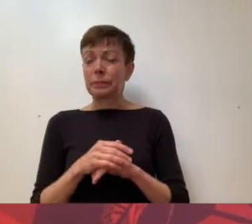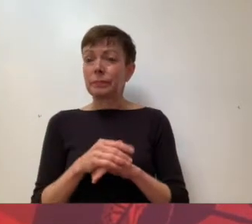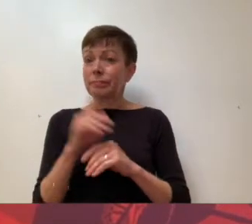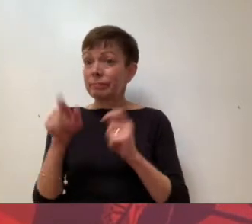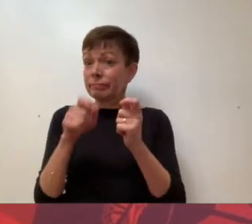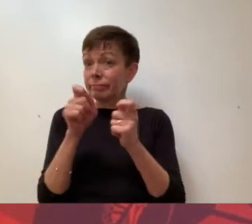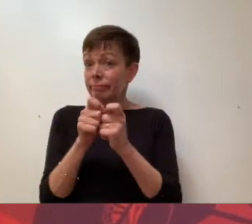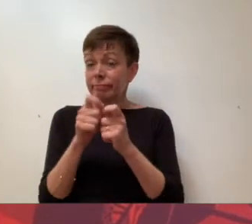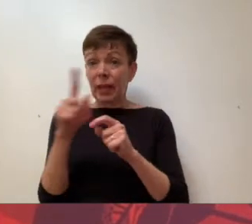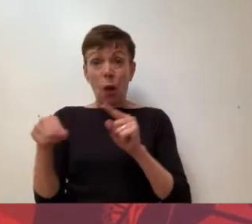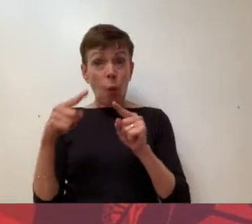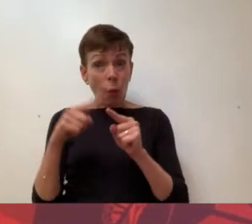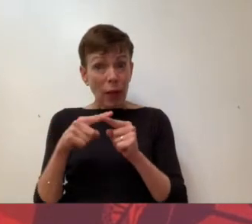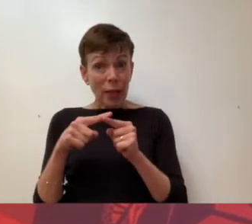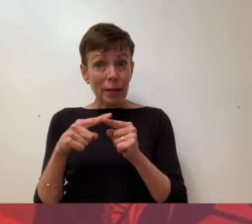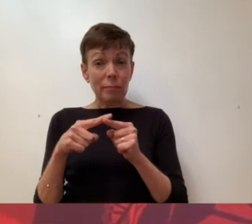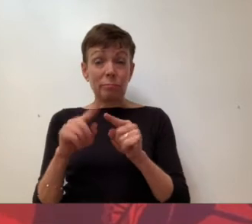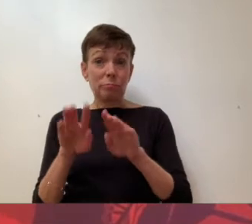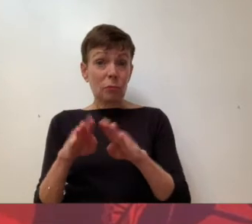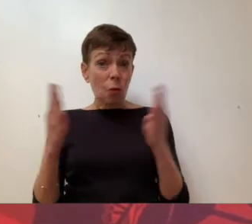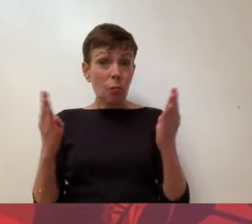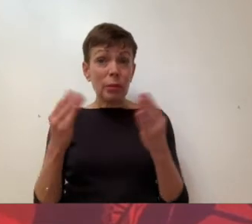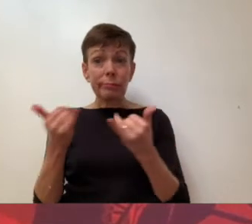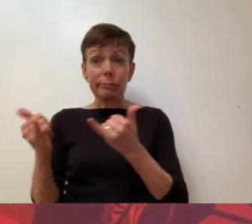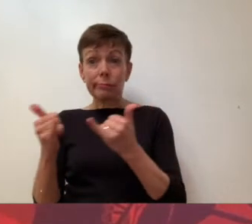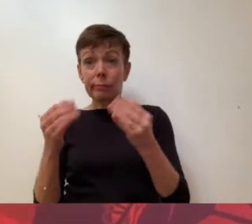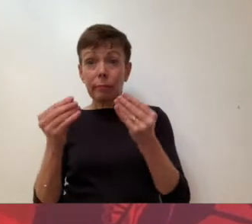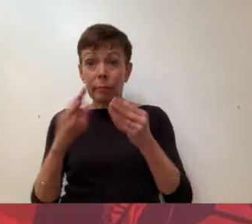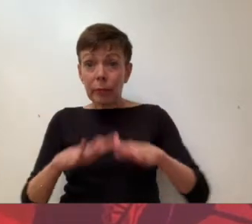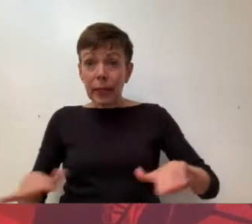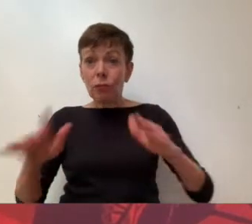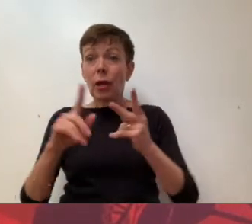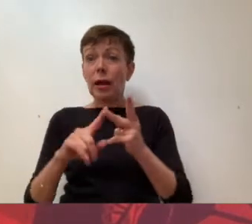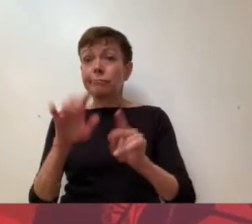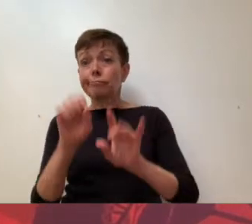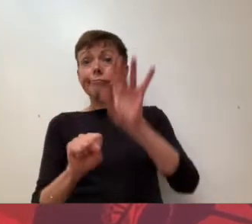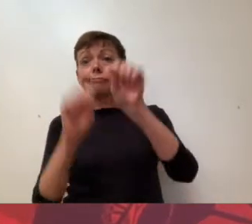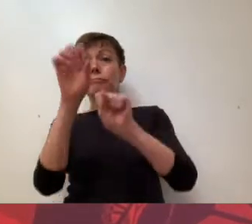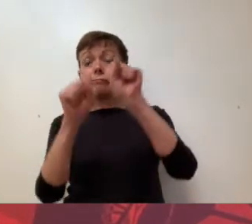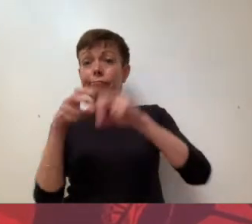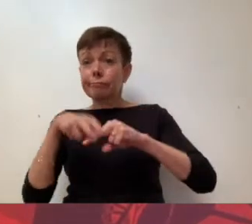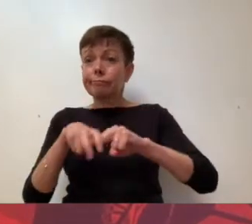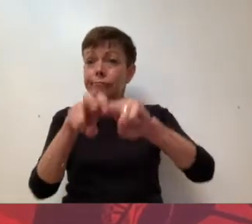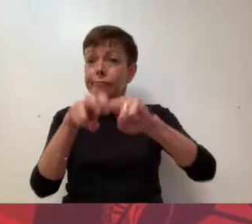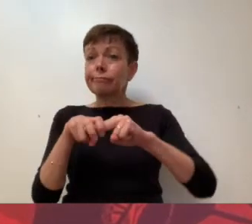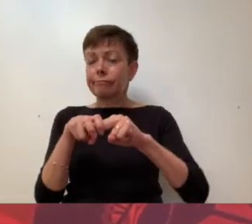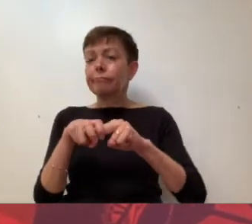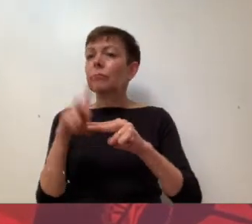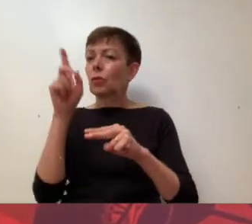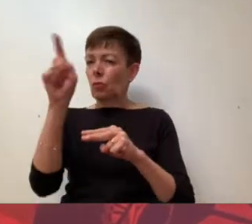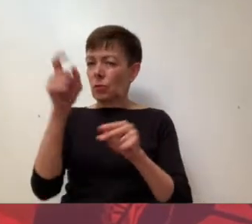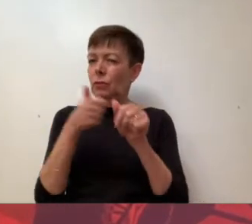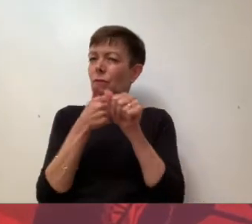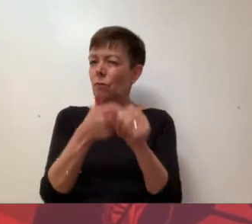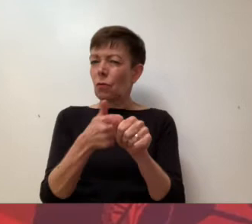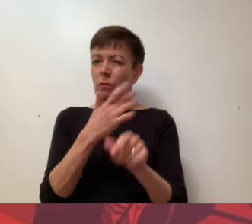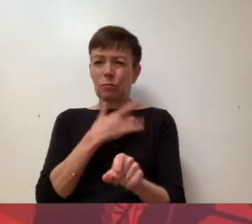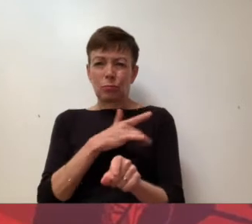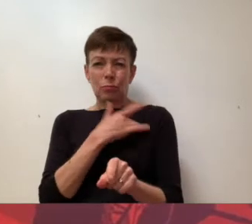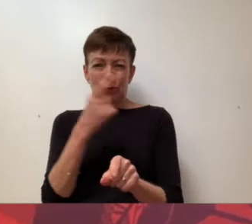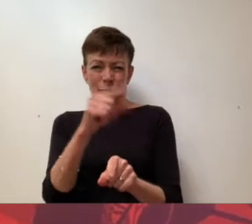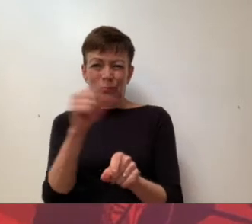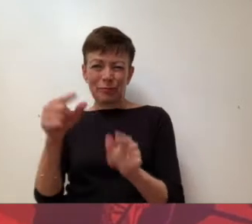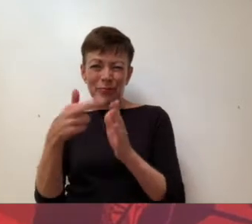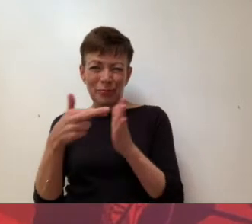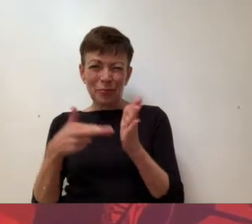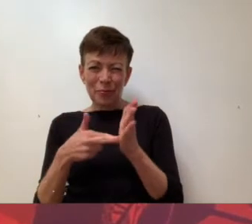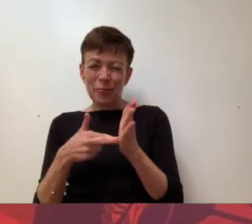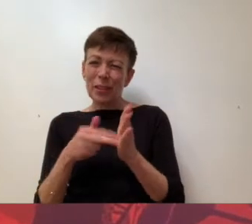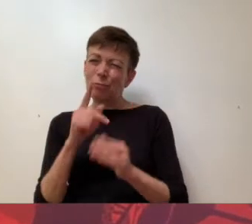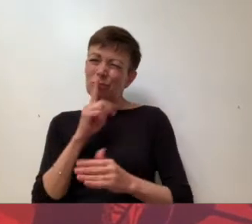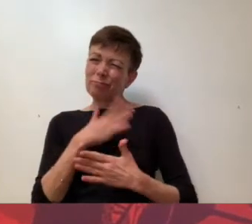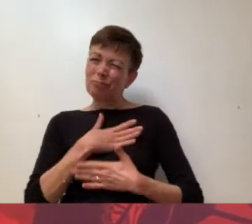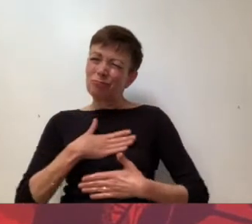maintenance on playgrounds in preparation for a phased re-opening of these structures.